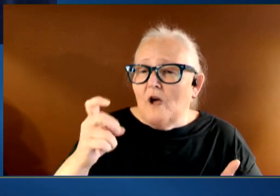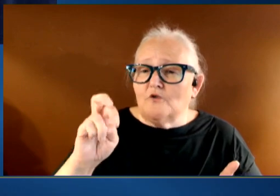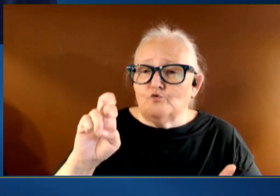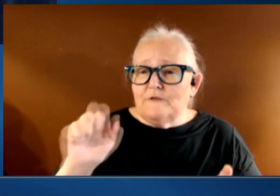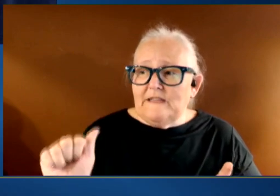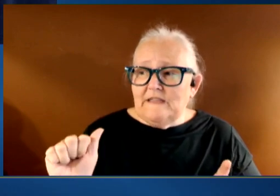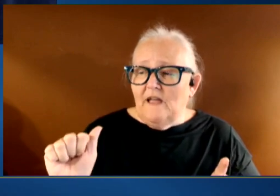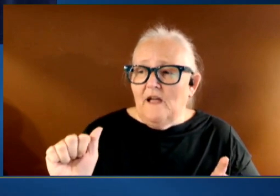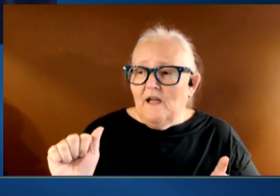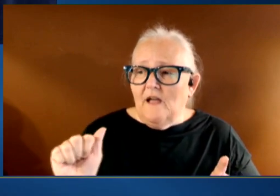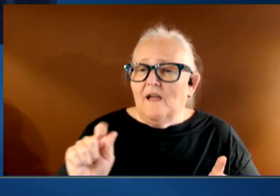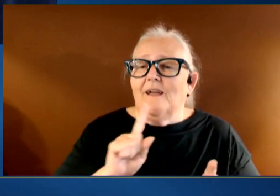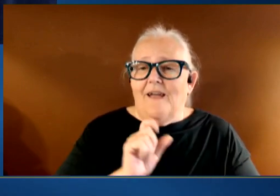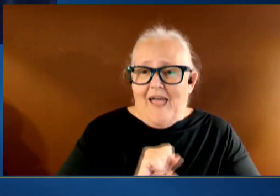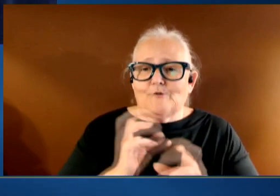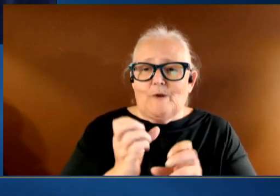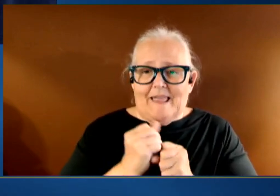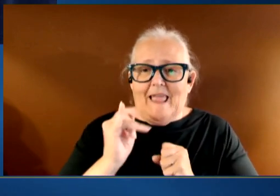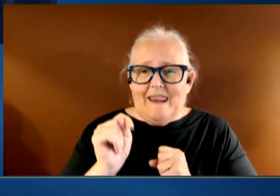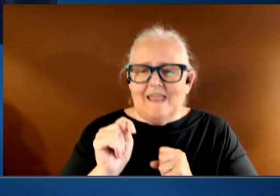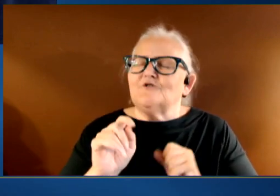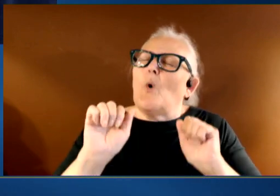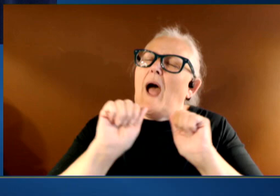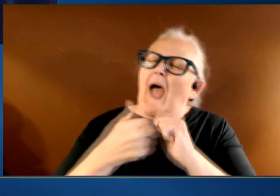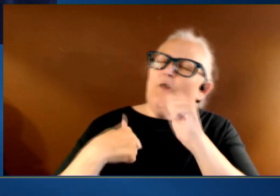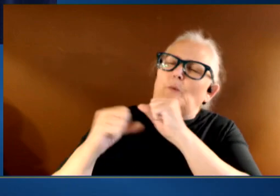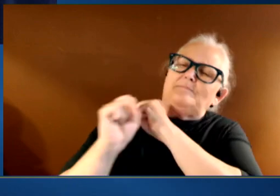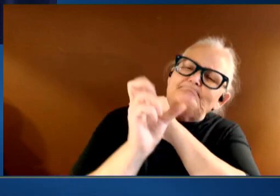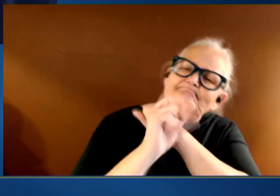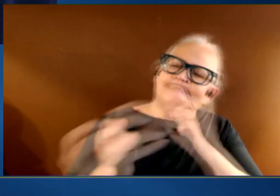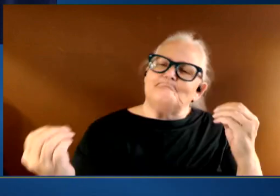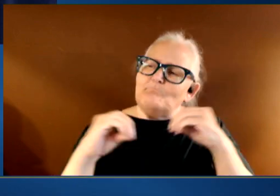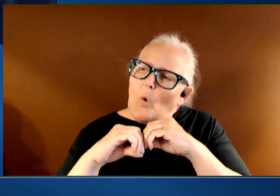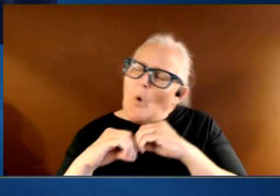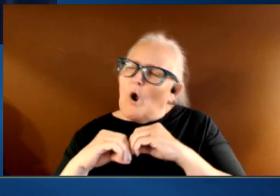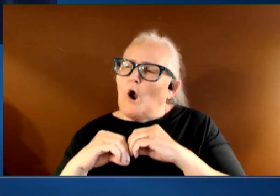so how do we get the word out? How do we encourage more people to seek appropriate